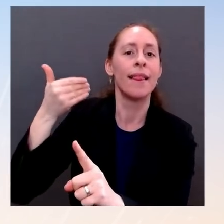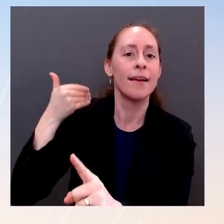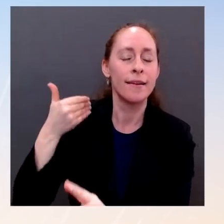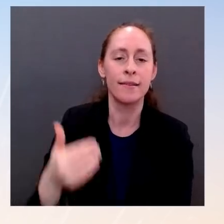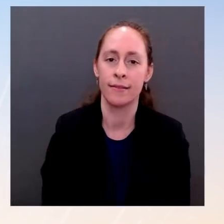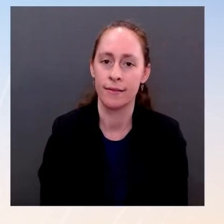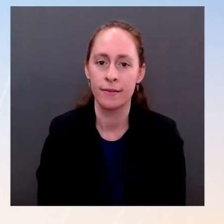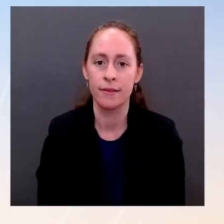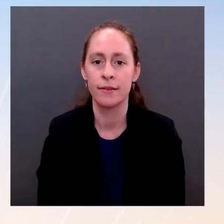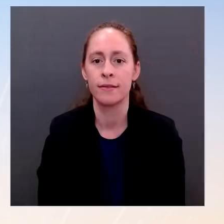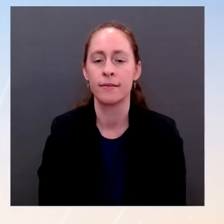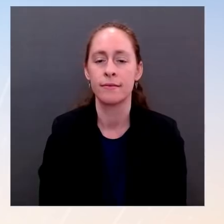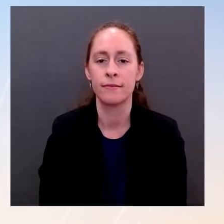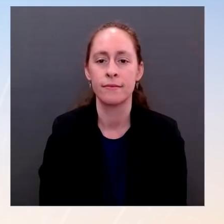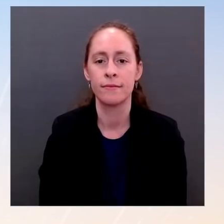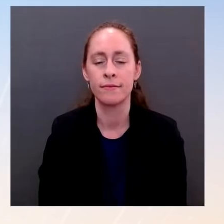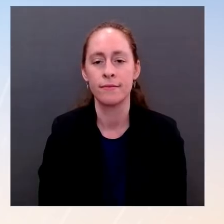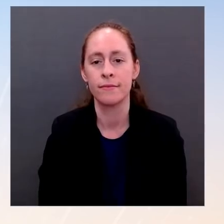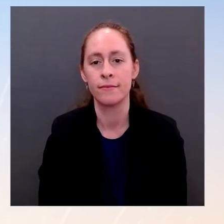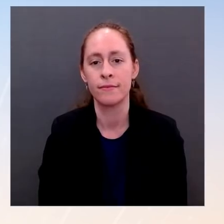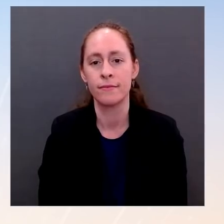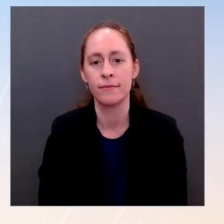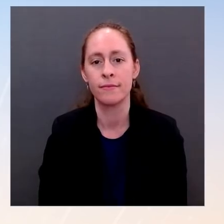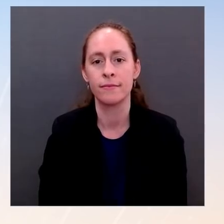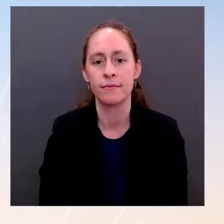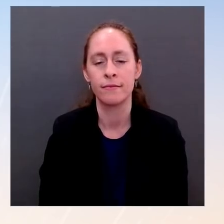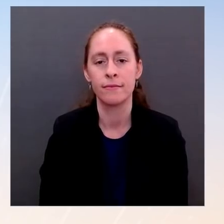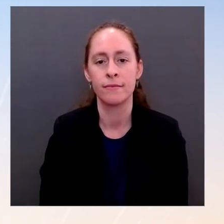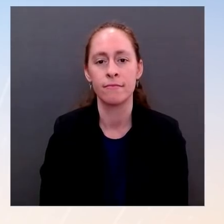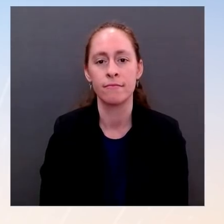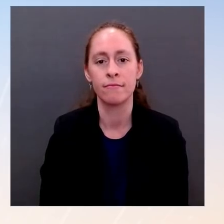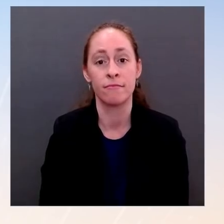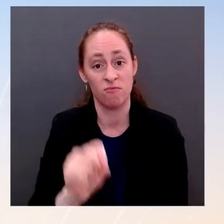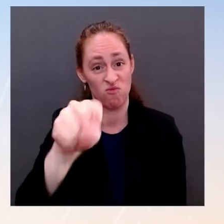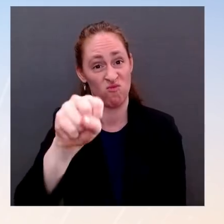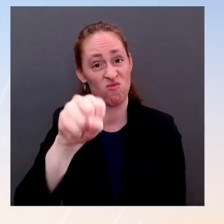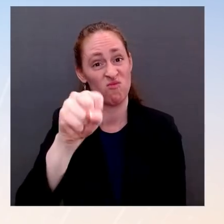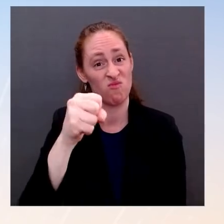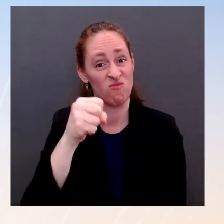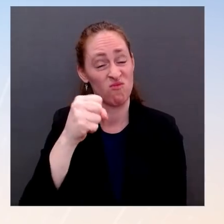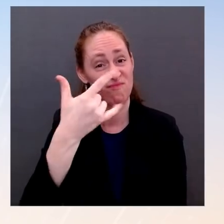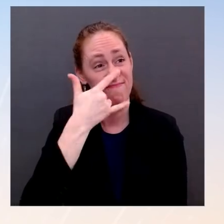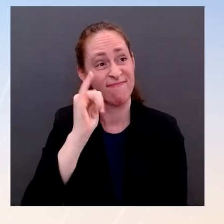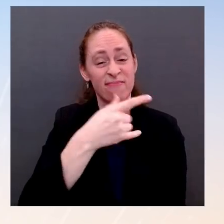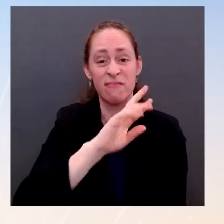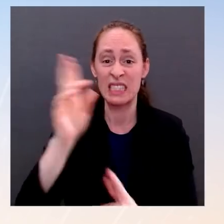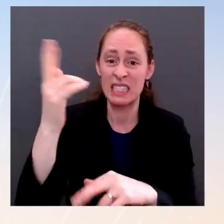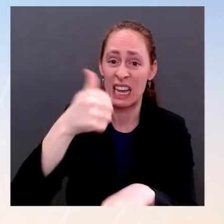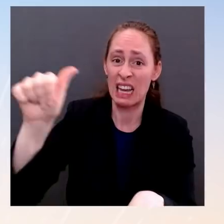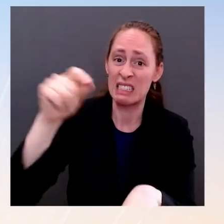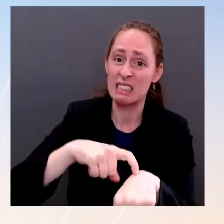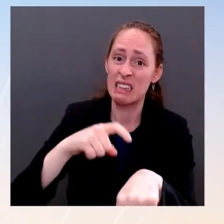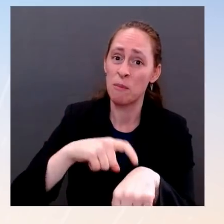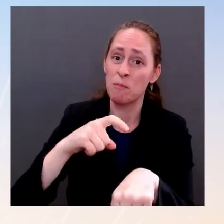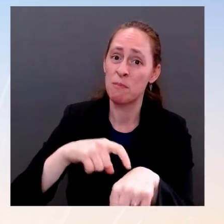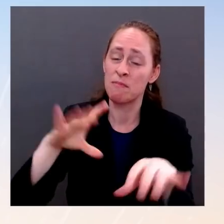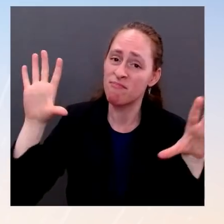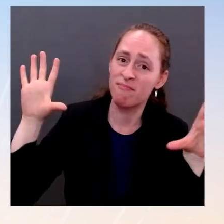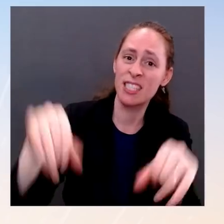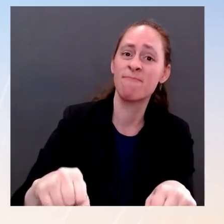We've been preparing for this possibility. Since November, we further intensified our support to the government of Ukraine,